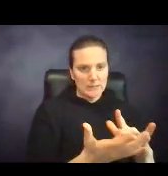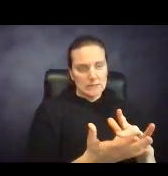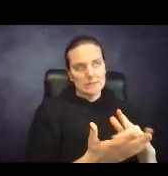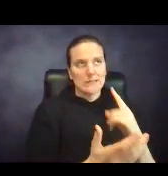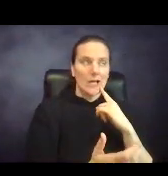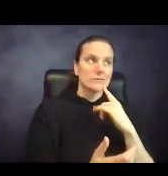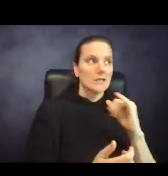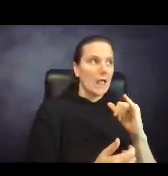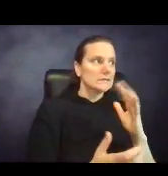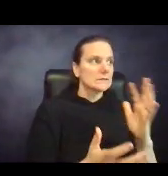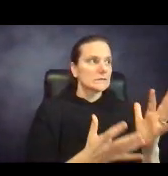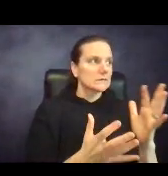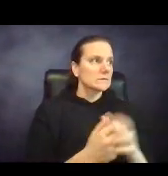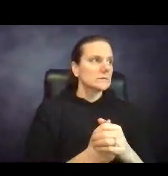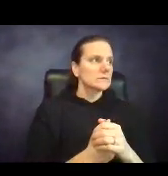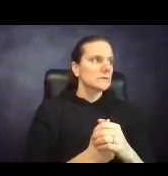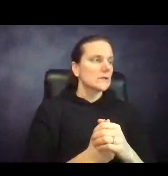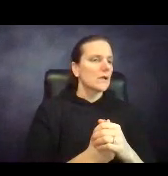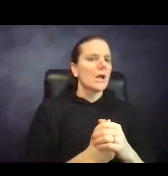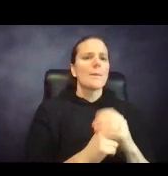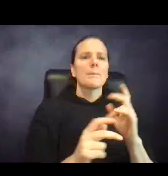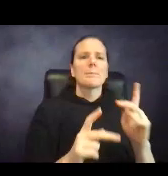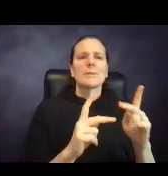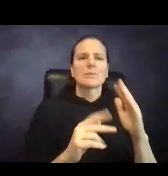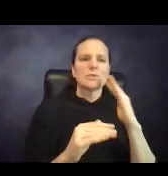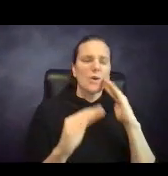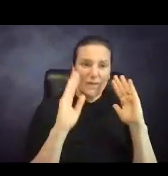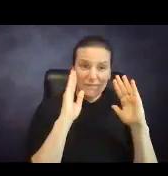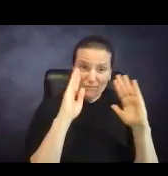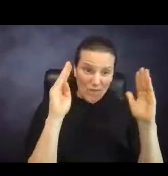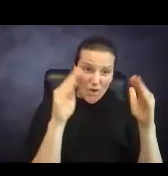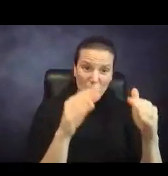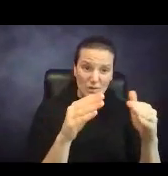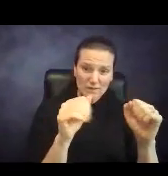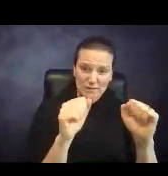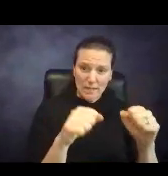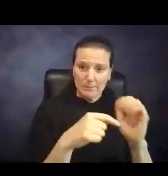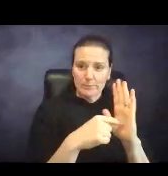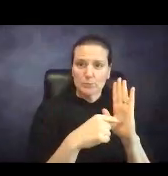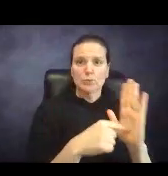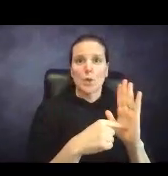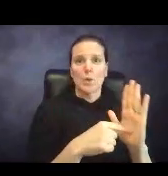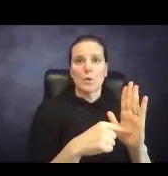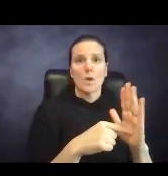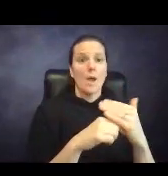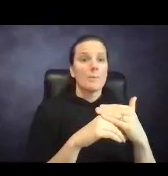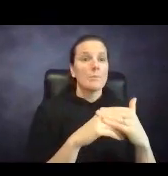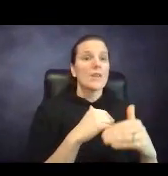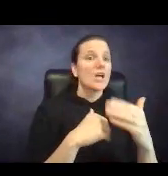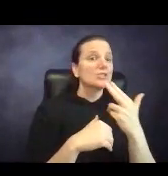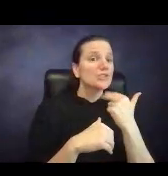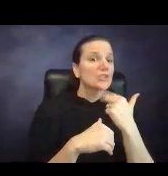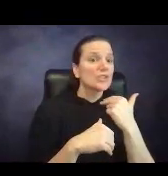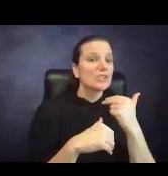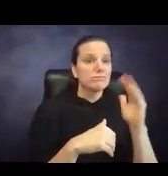I just want people to know that that attention and focus can be signs of blood sugar dysregulation or issues with attention